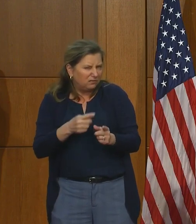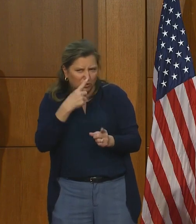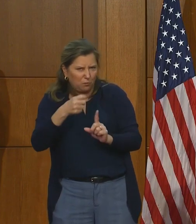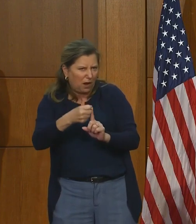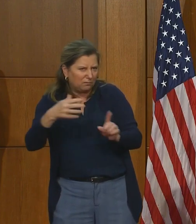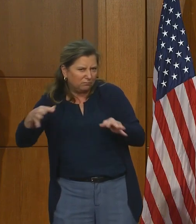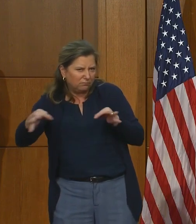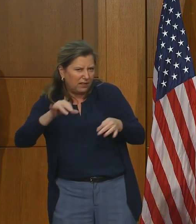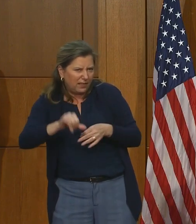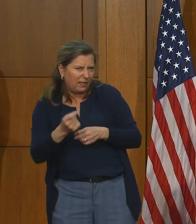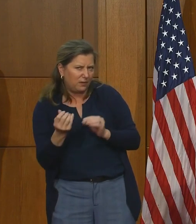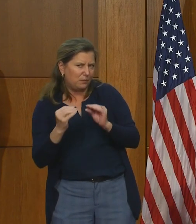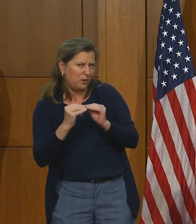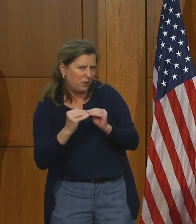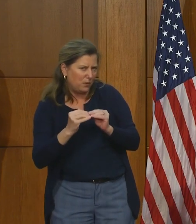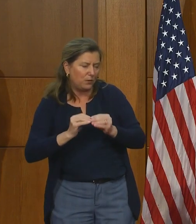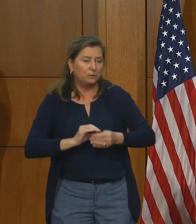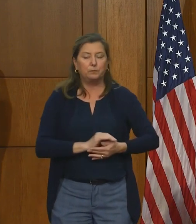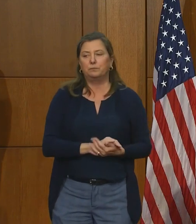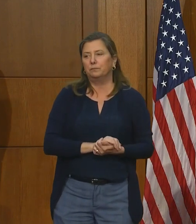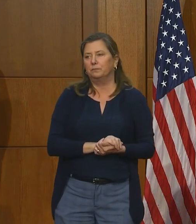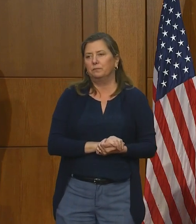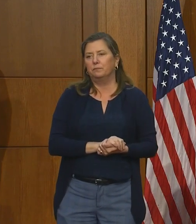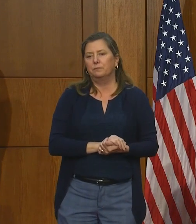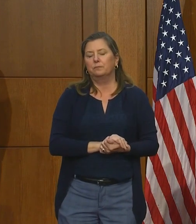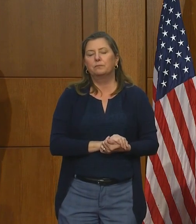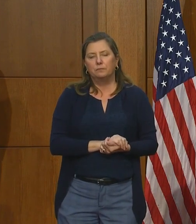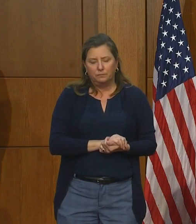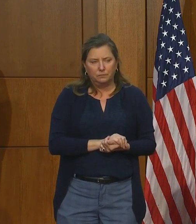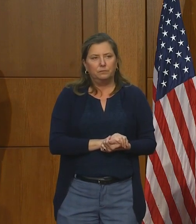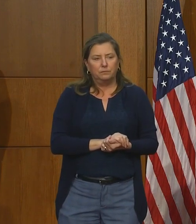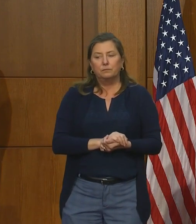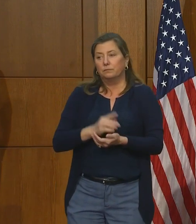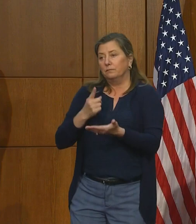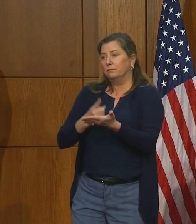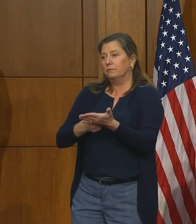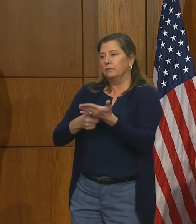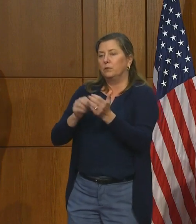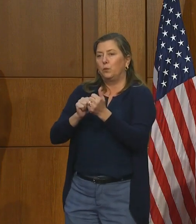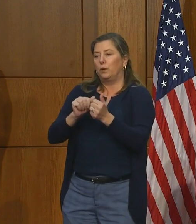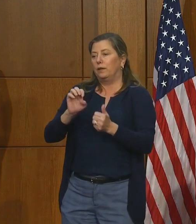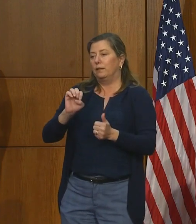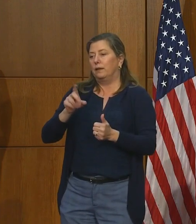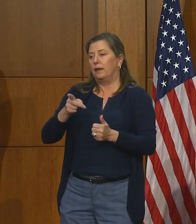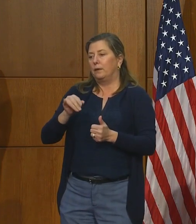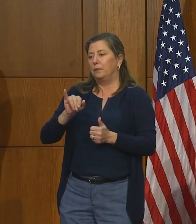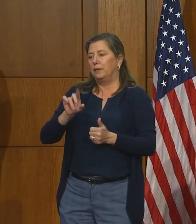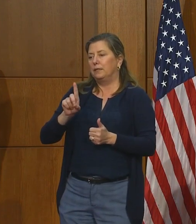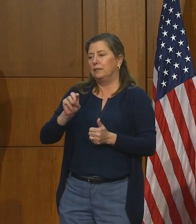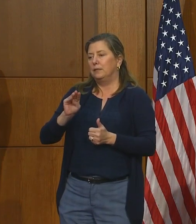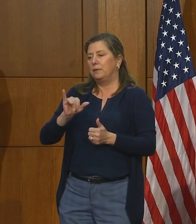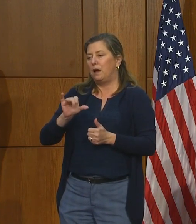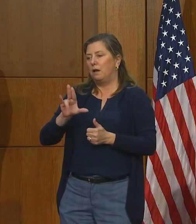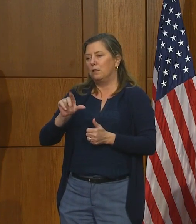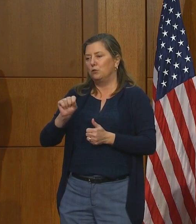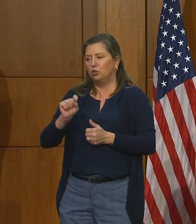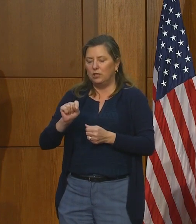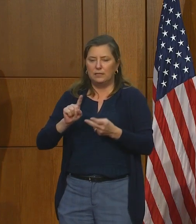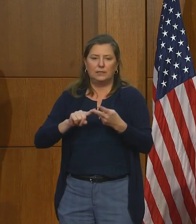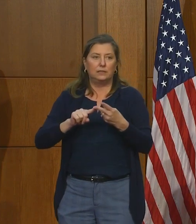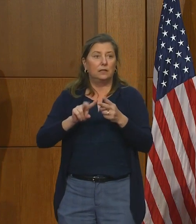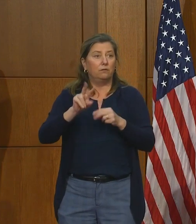GET THIS TO. CAN MAKE THAT